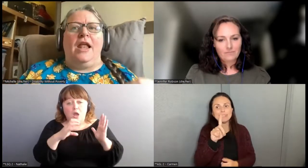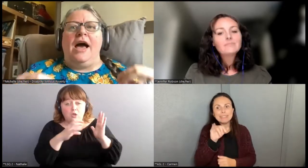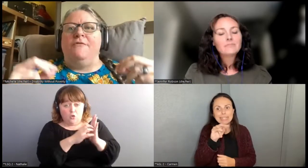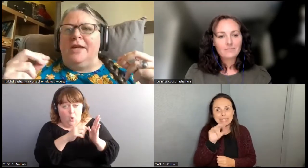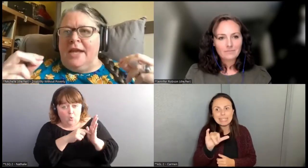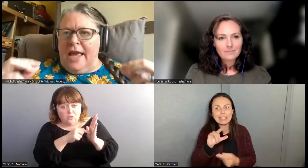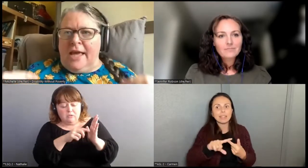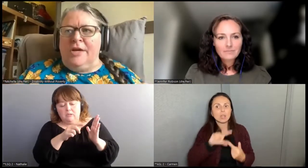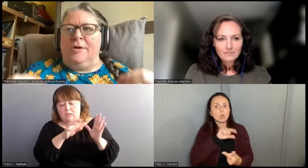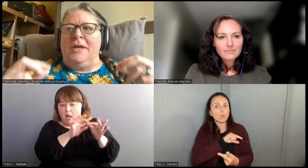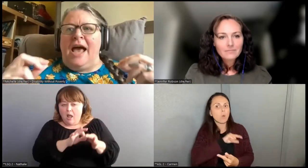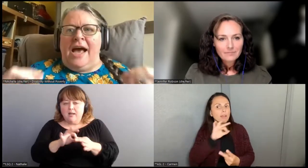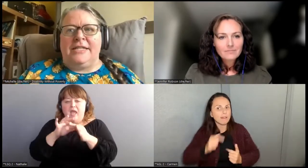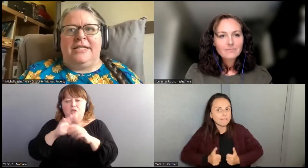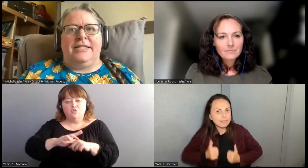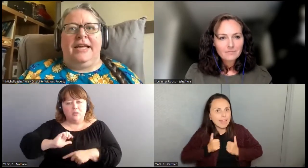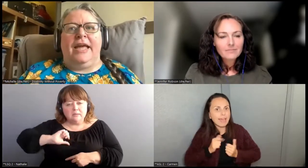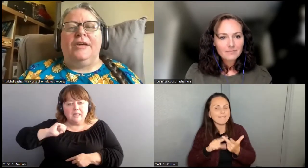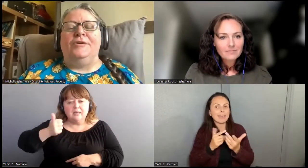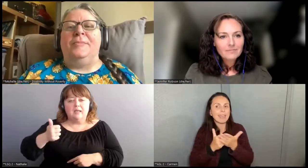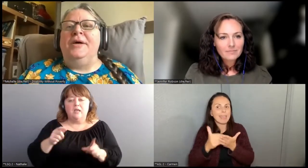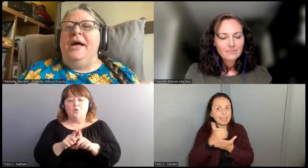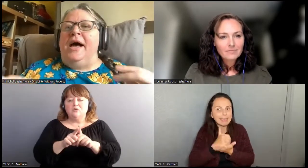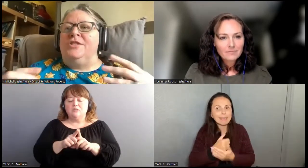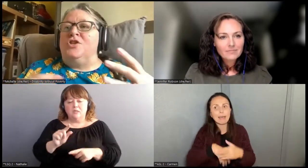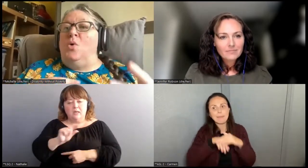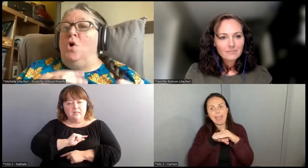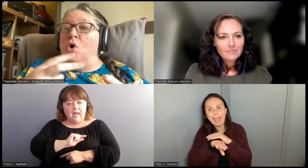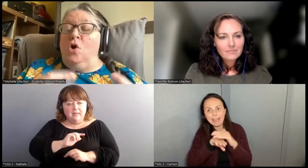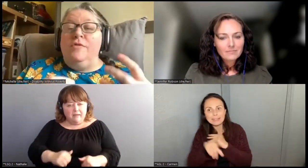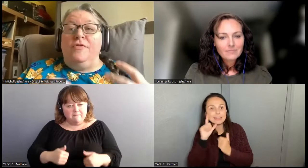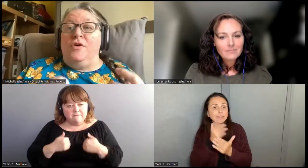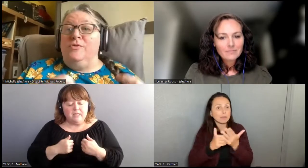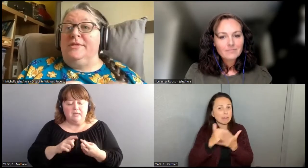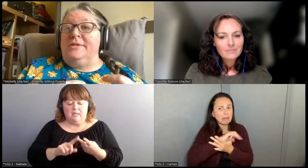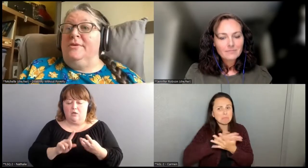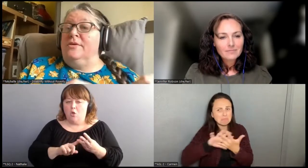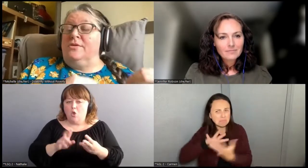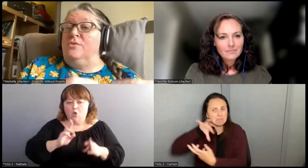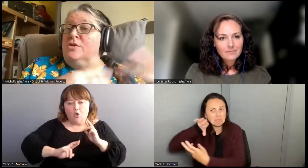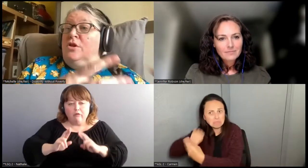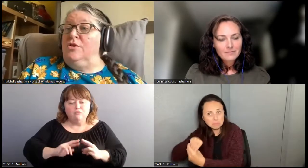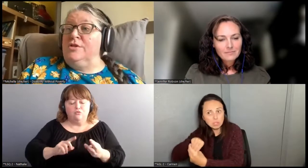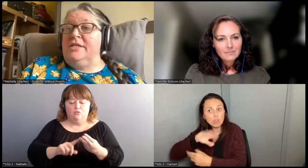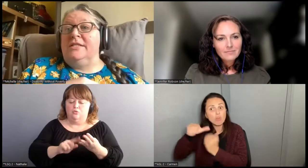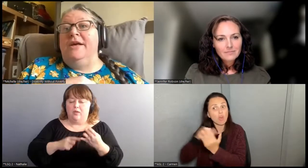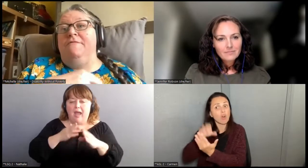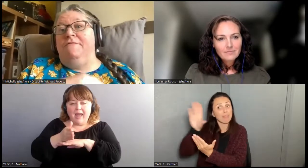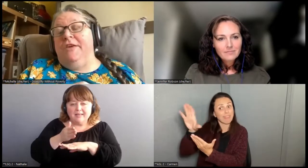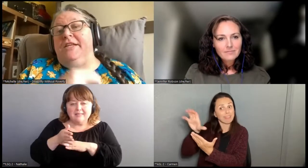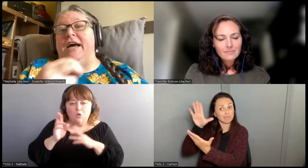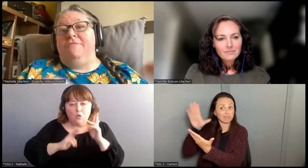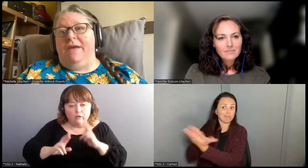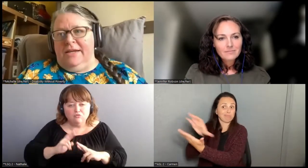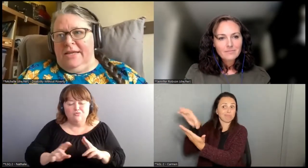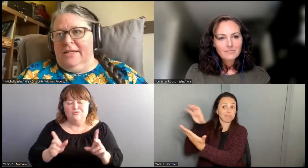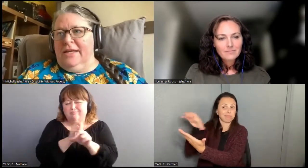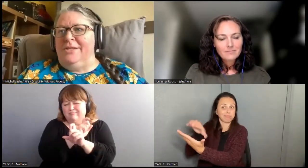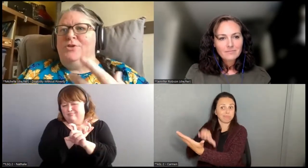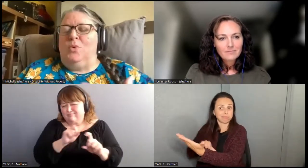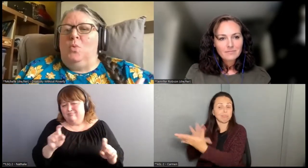LIFE AND INCOME AND ACCESS TO INCOME. ALL OF THOSE CLAUSES FEED DIRECTLY INTO WHAT